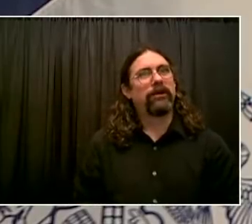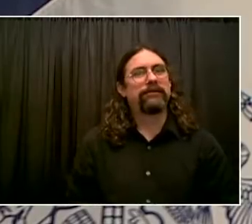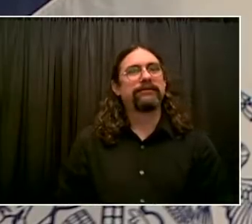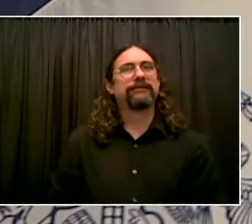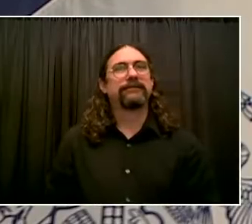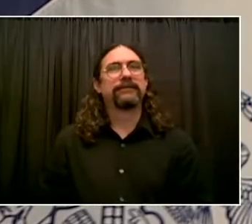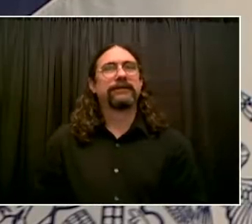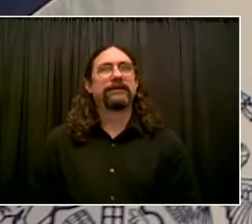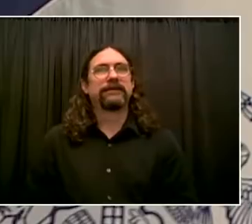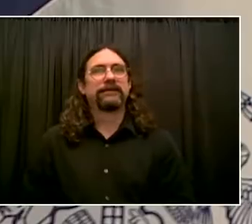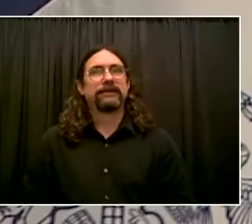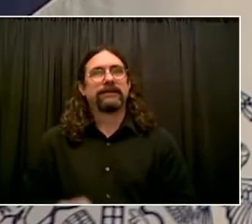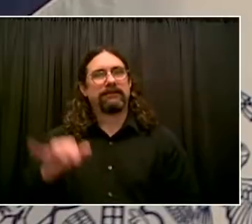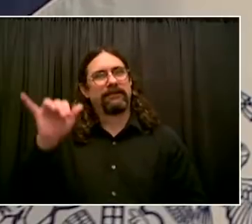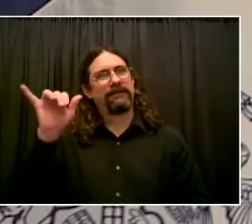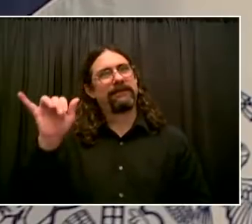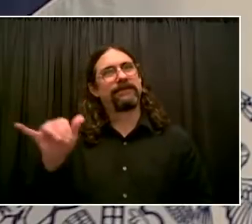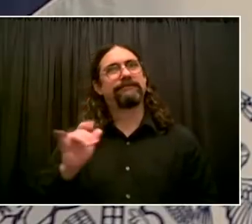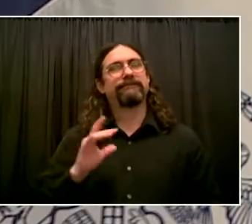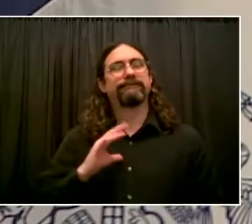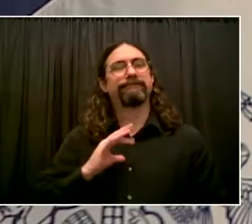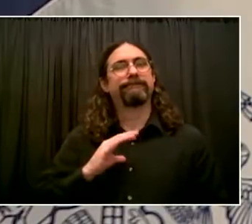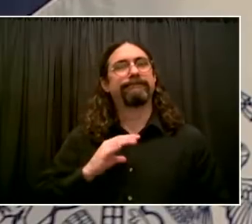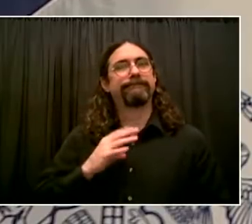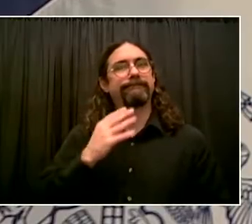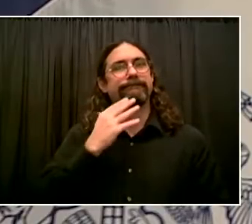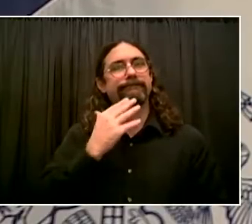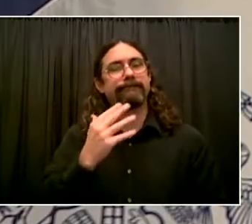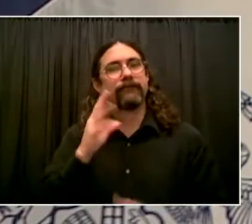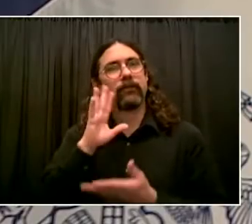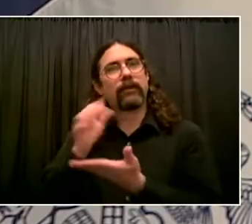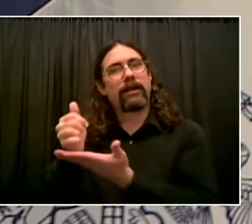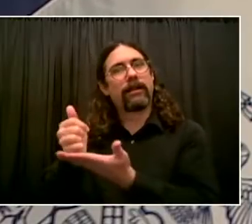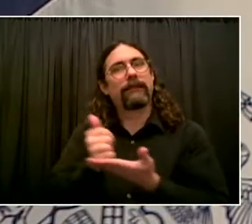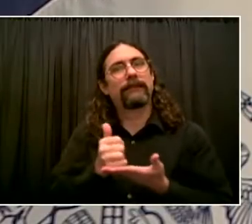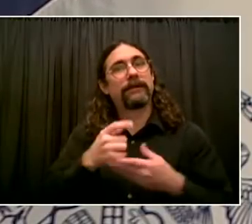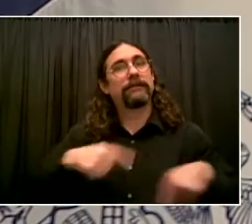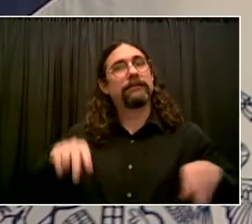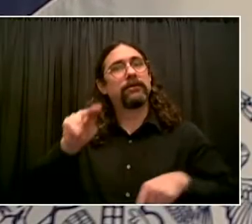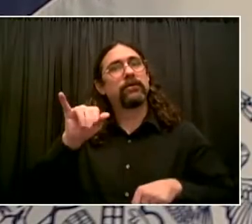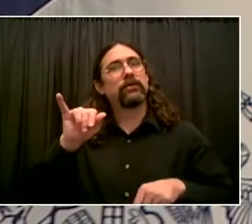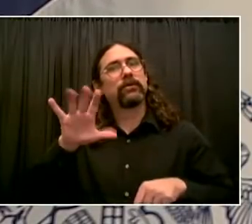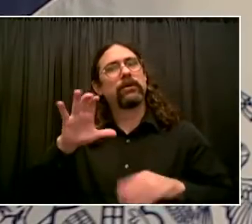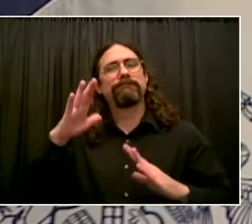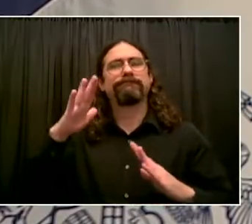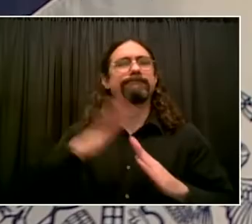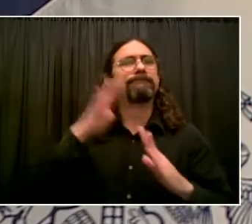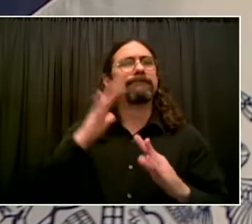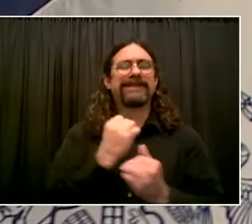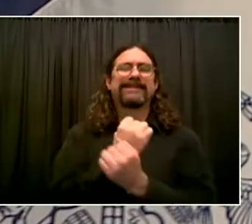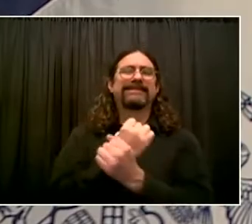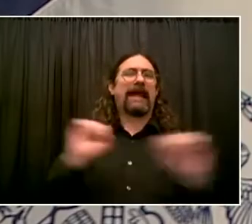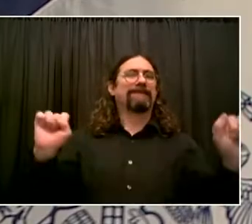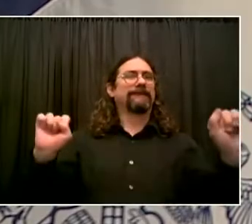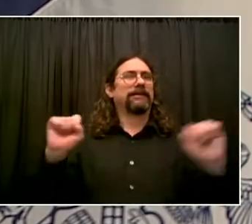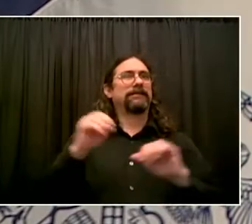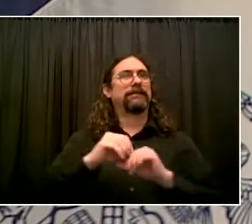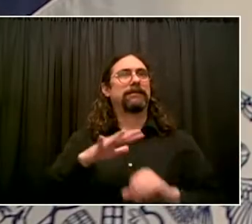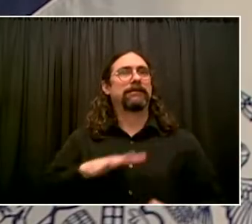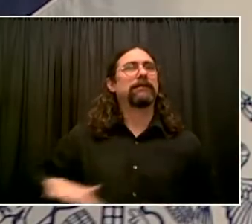GROW AND THAT IS WHAT IS GOING TO HELP US CONTUEIN TO BE THE SAFEST PLACE IN THIS COUNTRY. WE ARE BEATING BACK COVID-19 WIH TALL OF THE